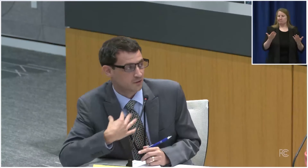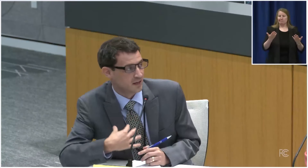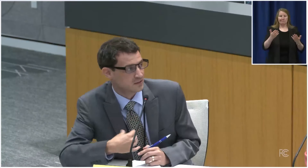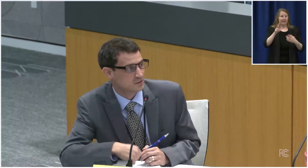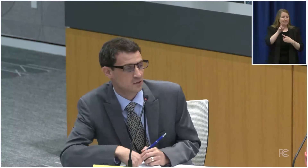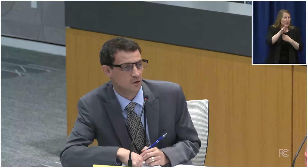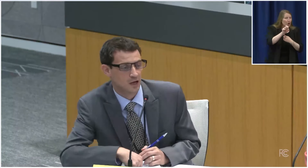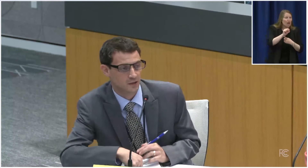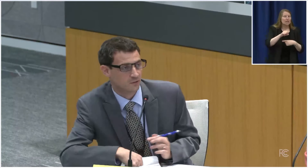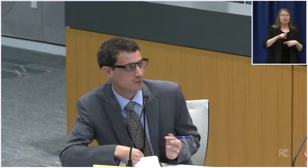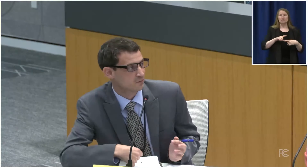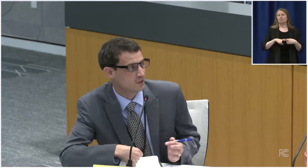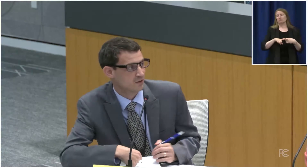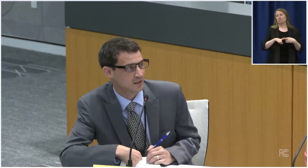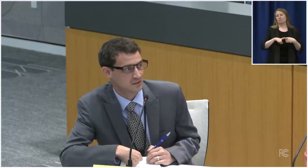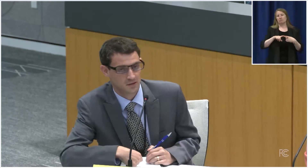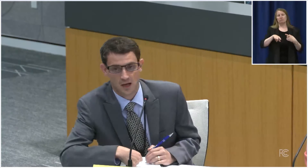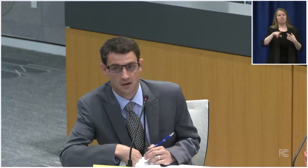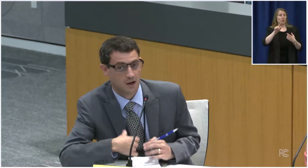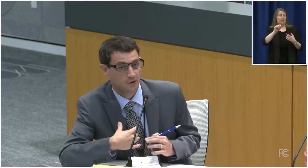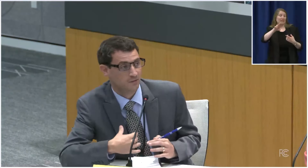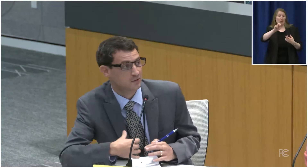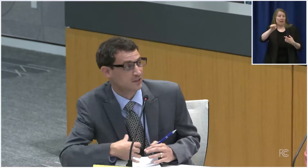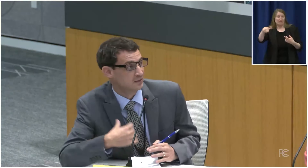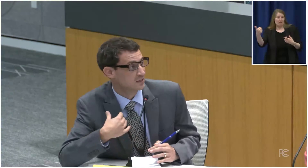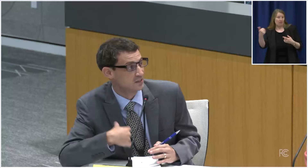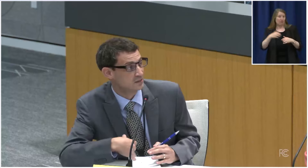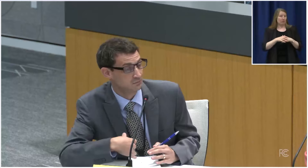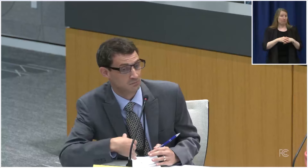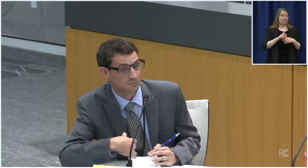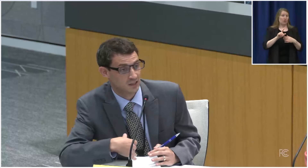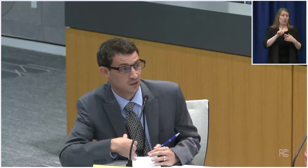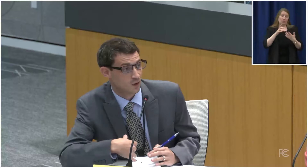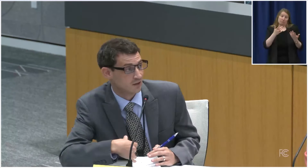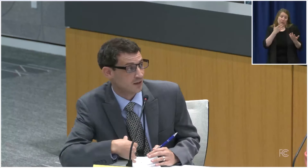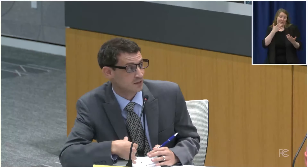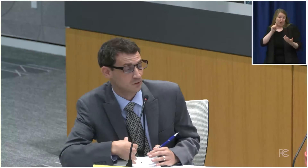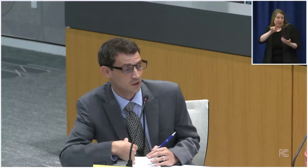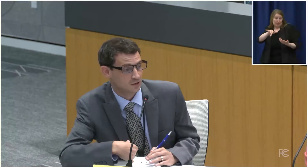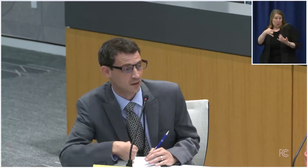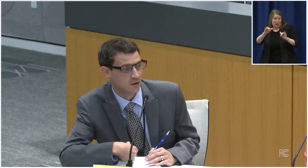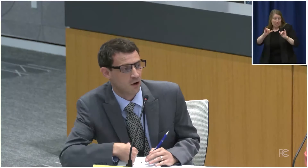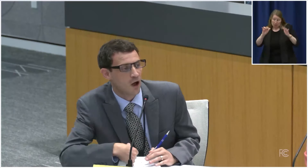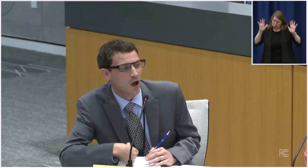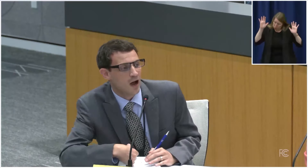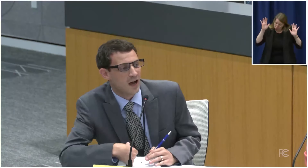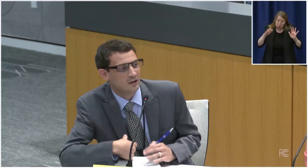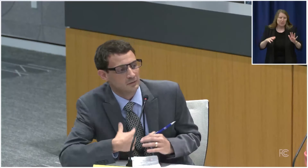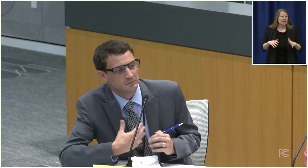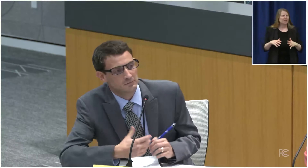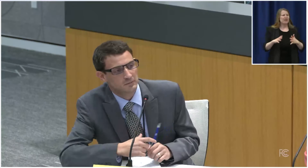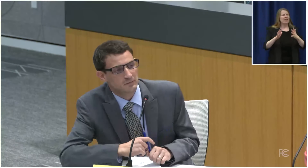TO USE THEIR PREFERRED COMMUNICATION PLATFORM? WHETHER THAT'S VRS, ANOTHER